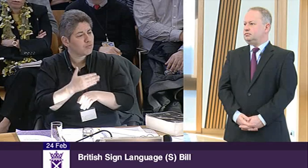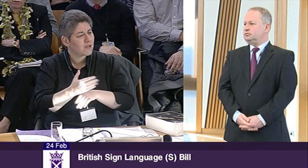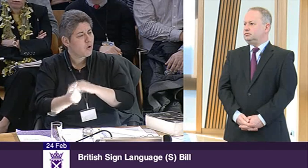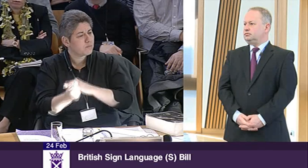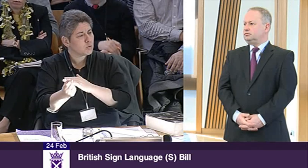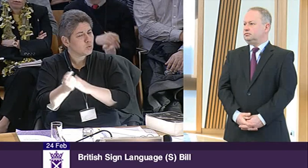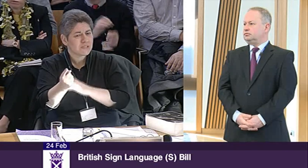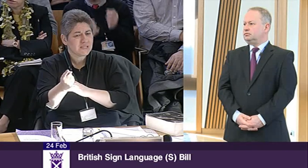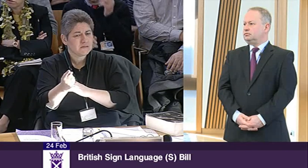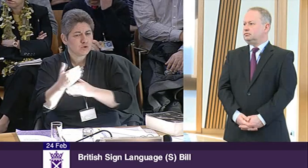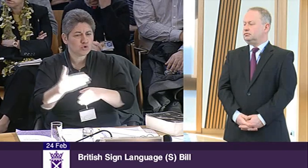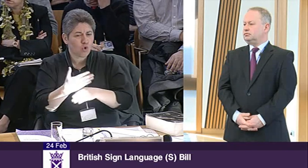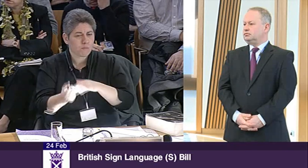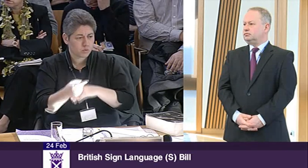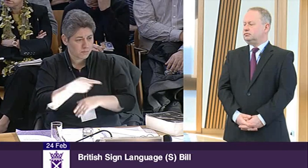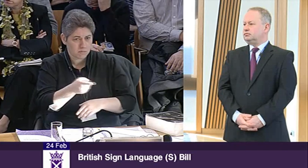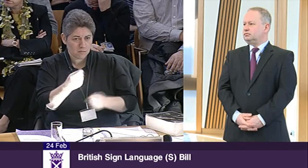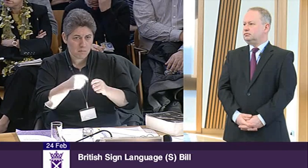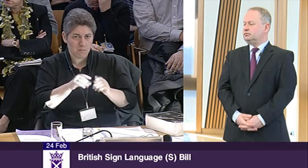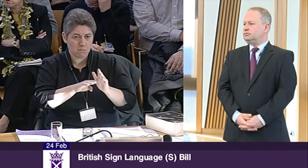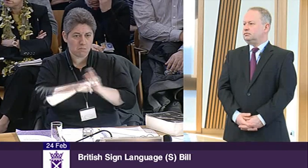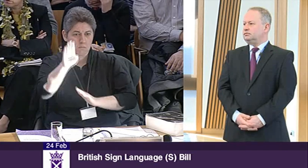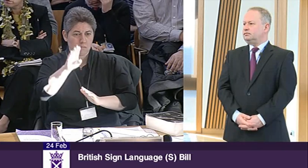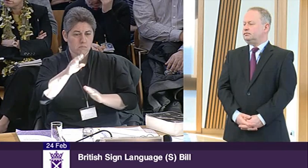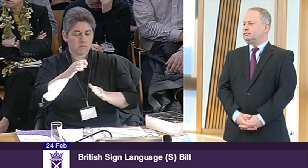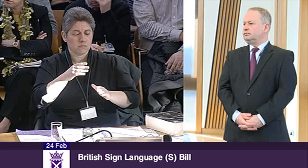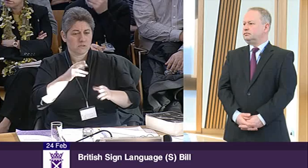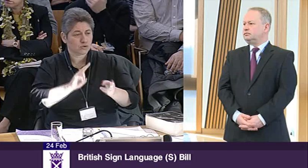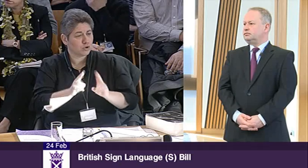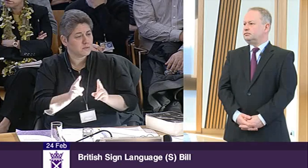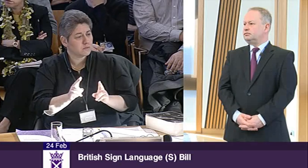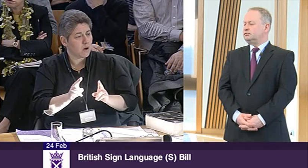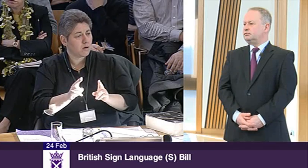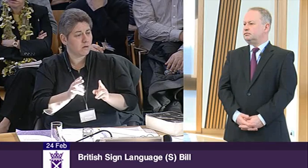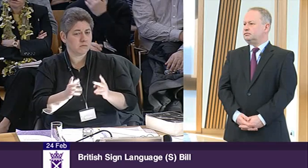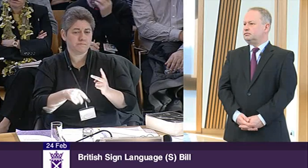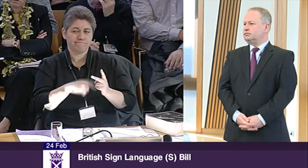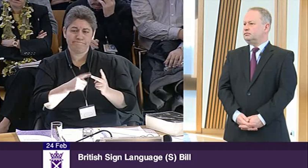recognise the benefits that learning BSL can confer. Somebody who grows up bilingual has